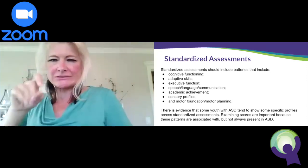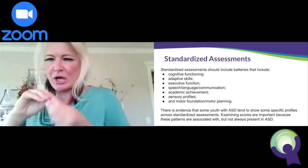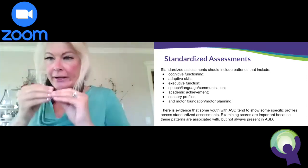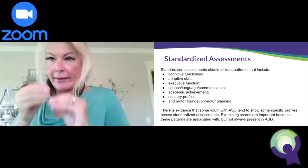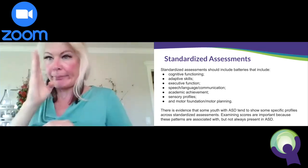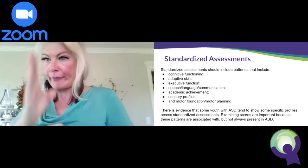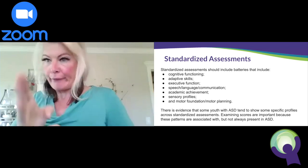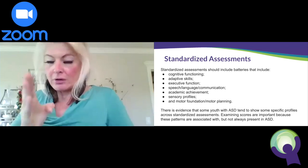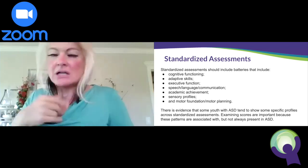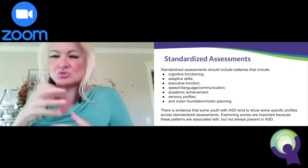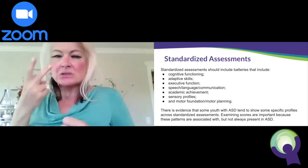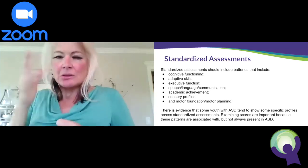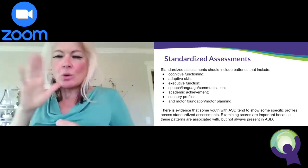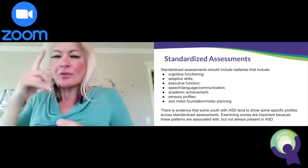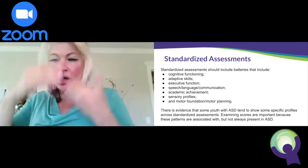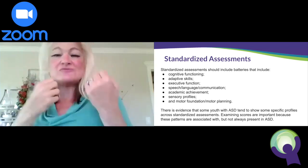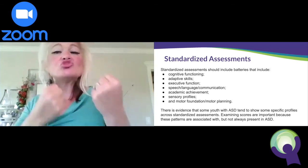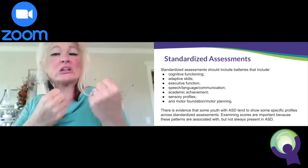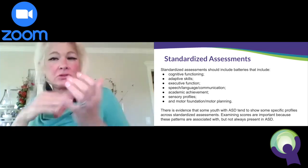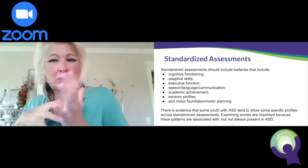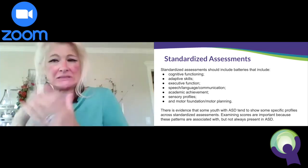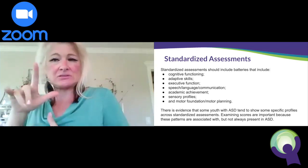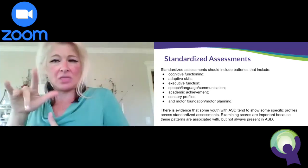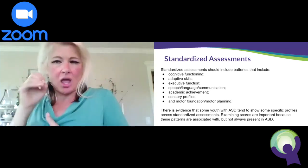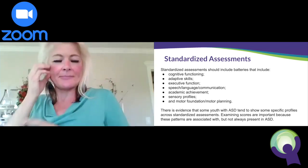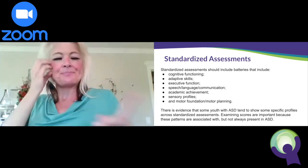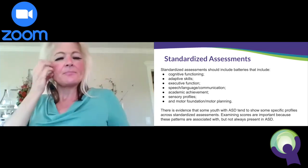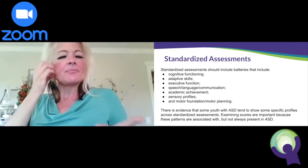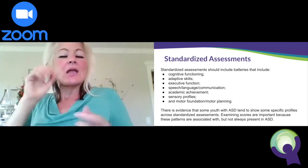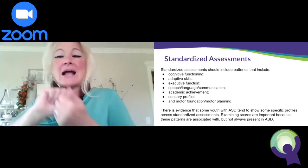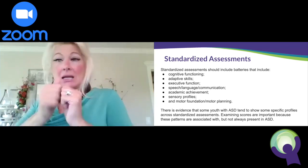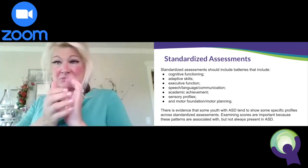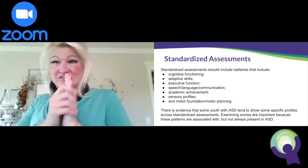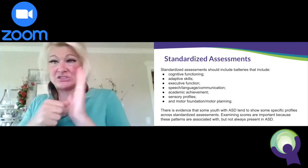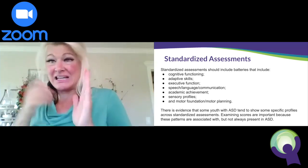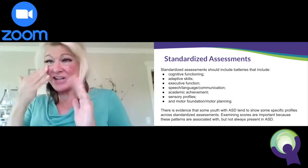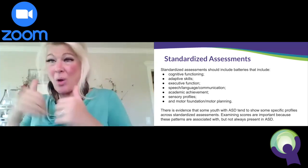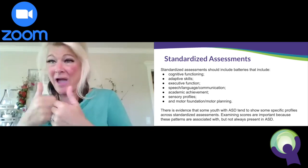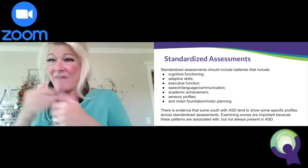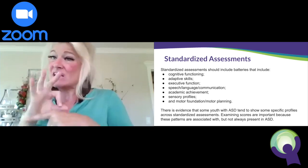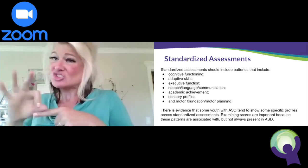their strengths and weaknesses not not only focusing on what they can't do, but we're focusing what they can do.